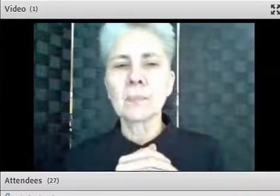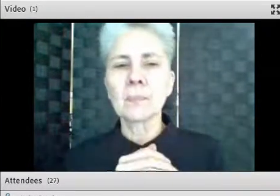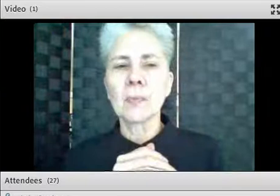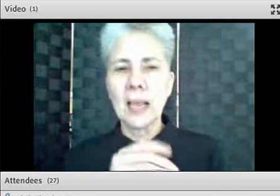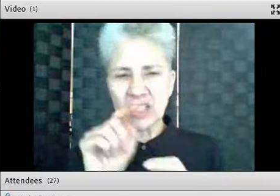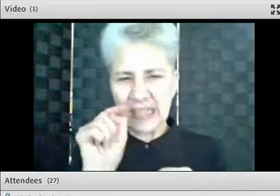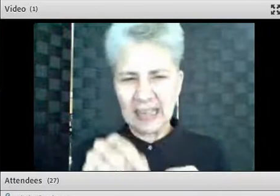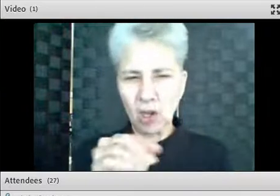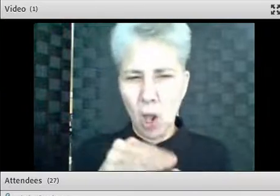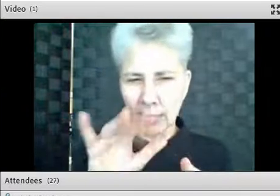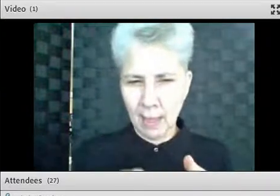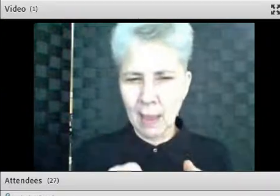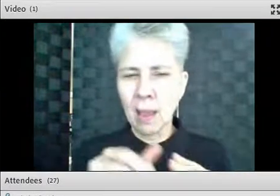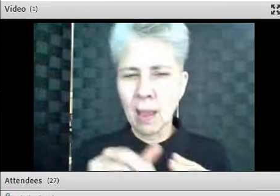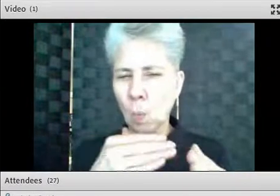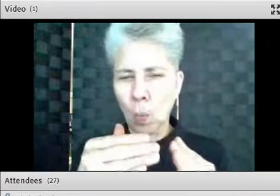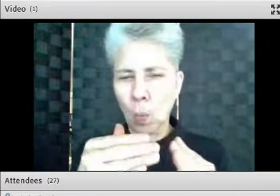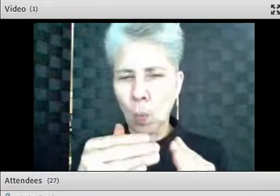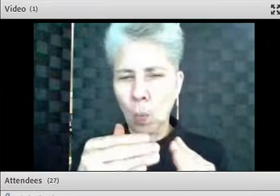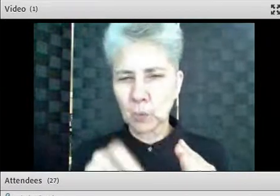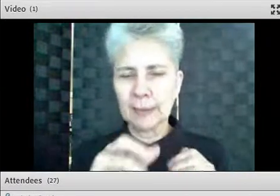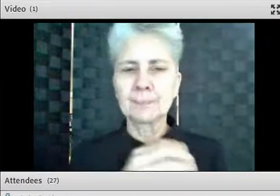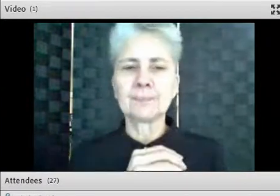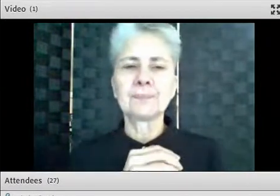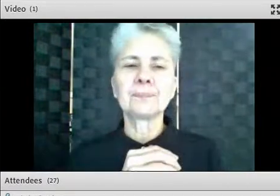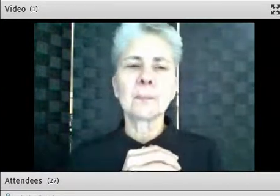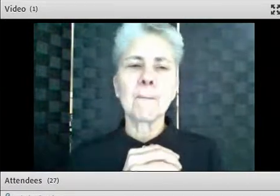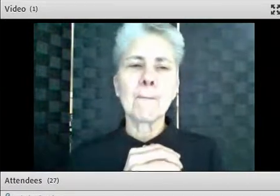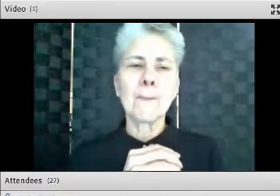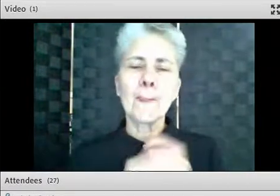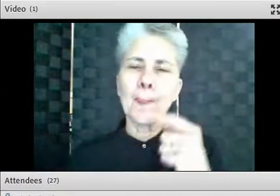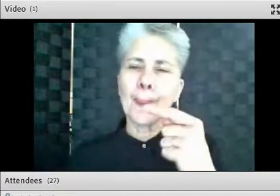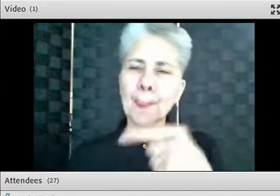You just kind of click on whatever link you need here.